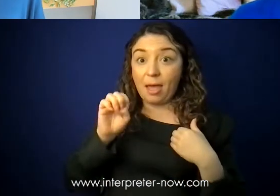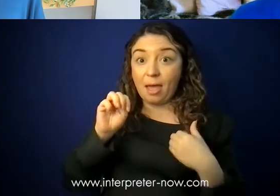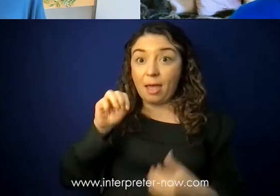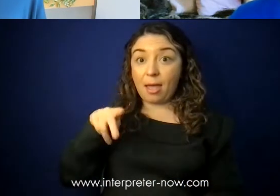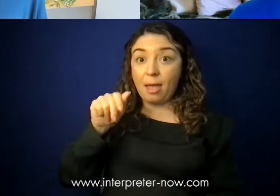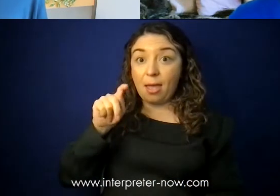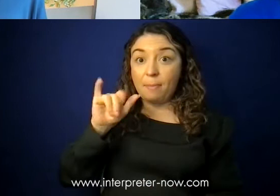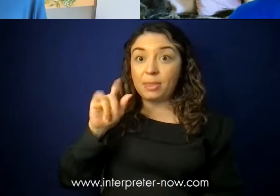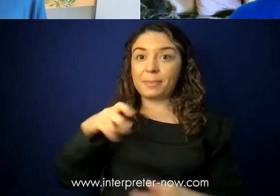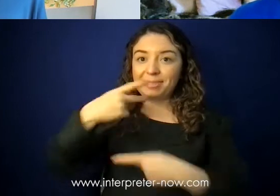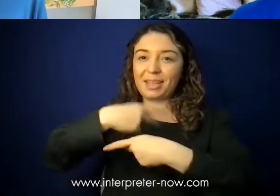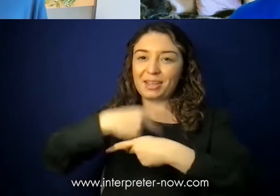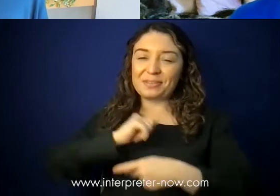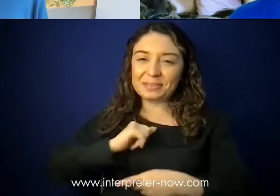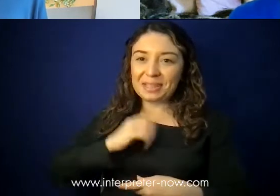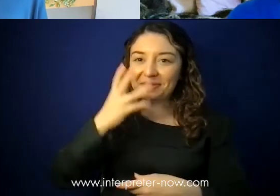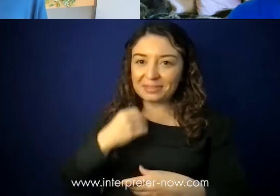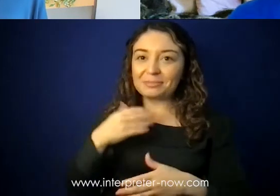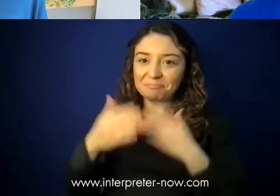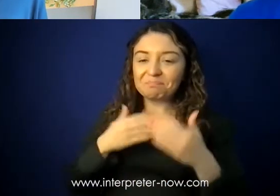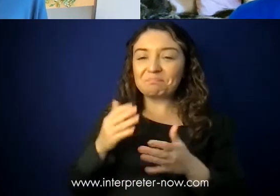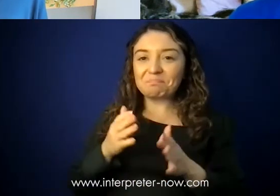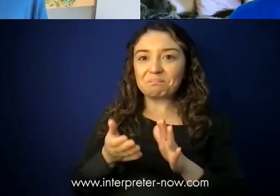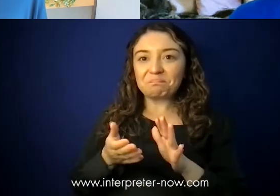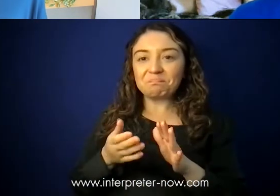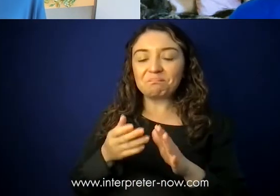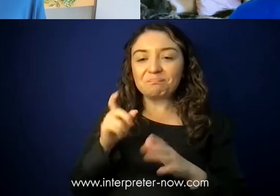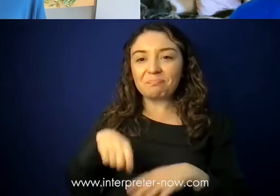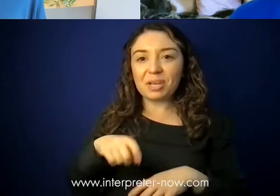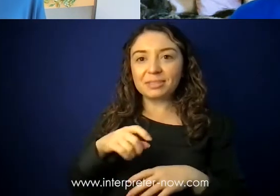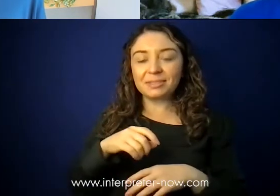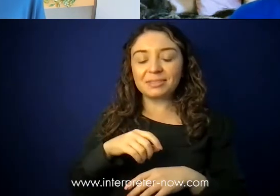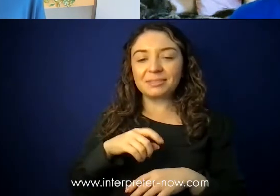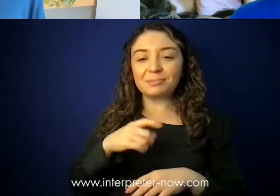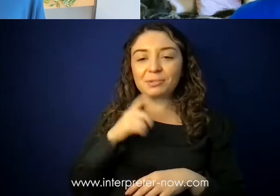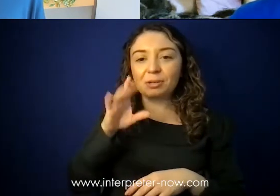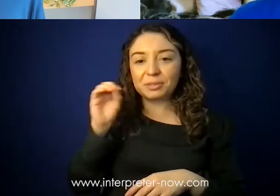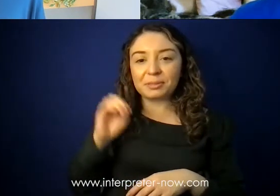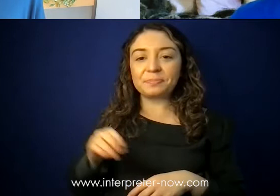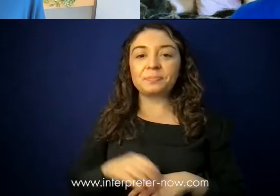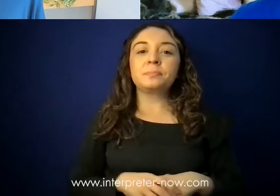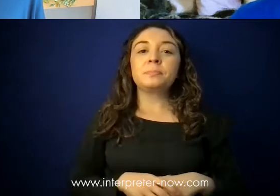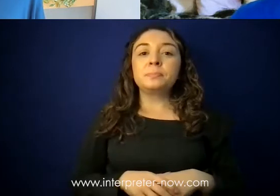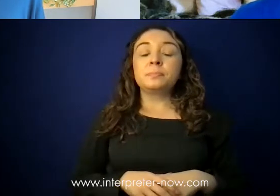Secondarily, though, when we're in those spaces, where we have people whose wellness and well-being